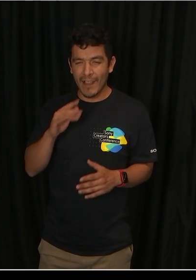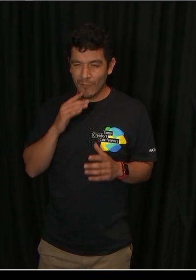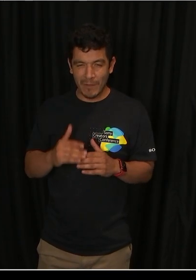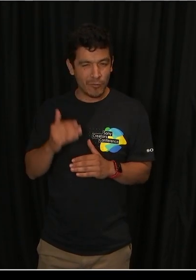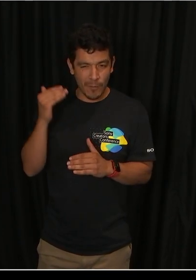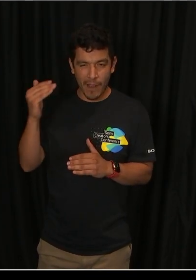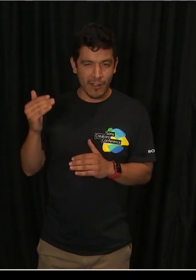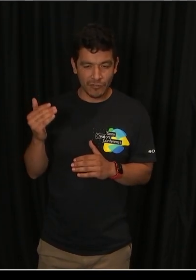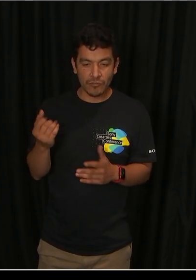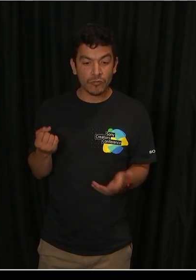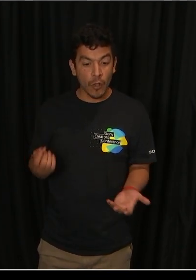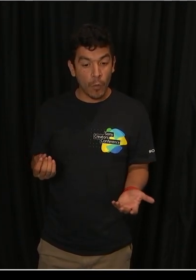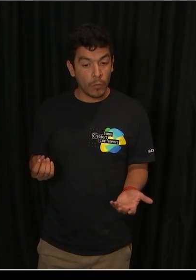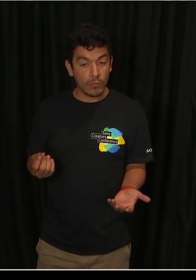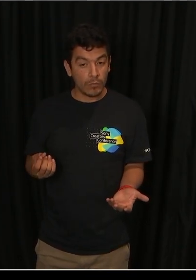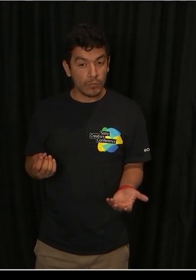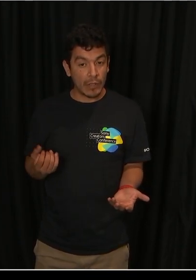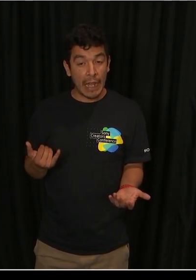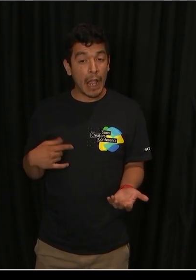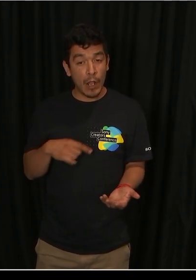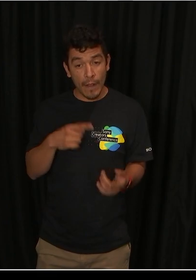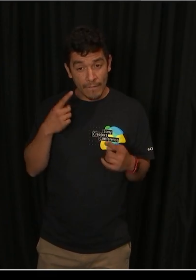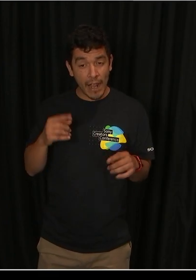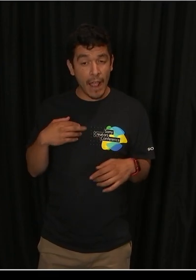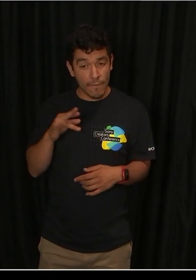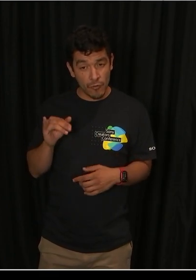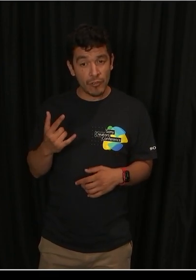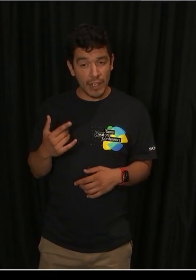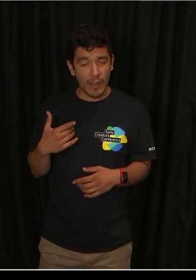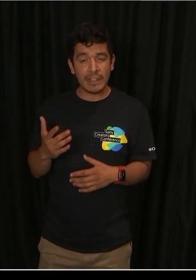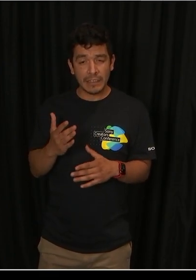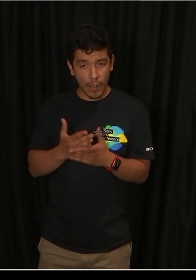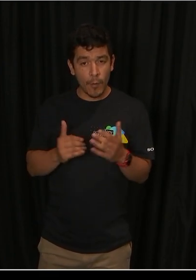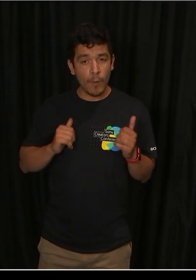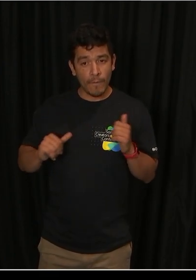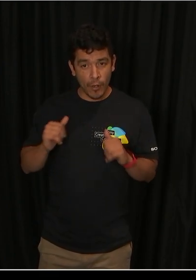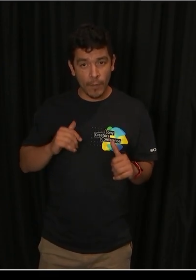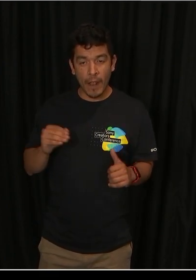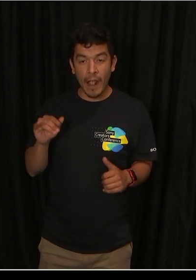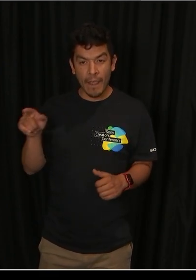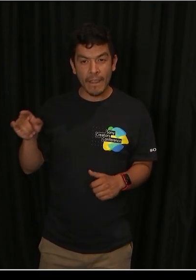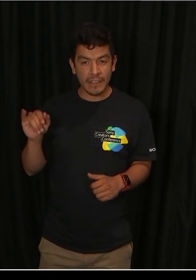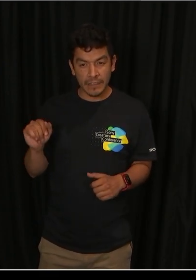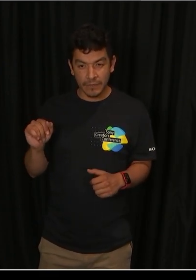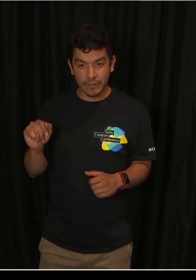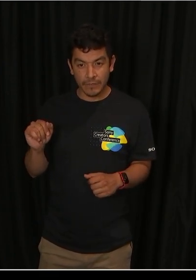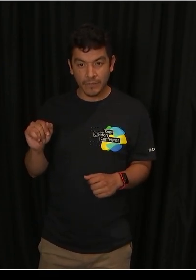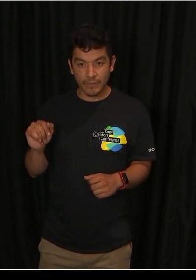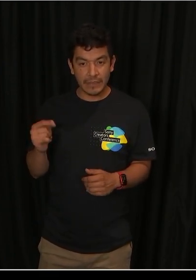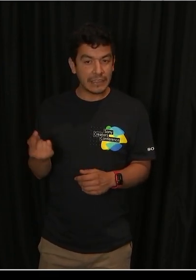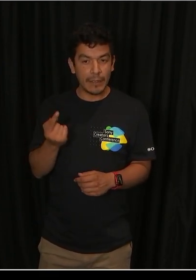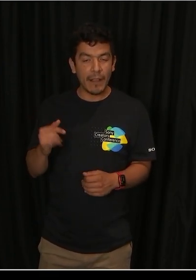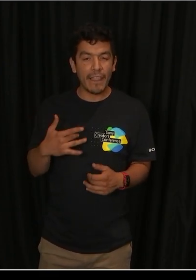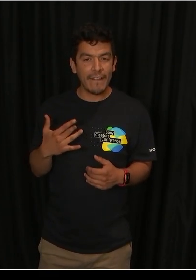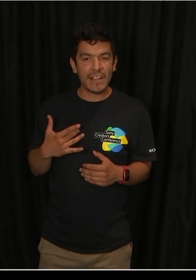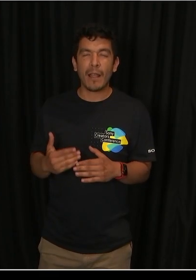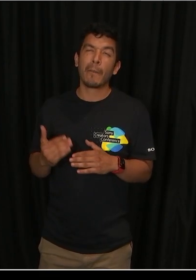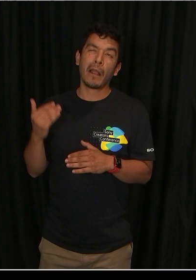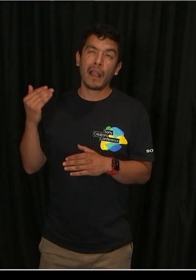So when we finally have a rig, we did some performances. And this is something that feels much more